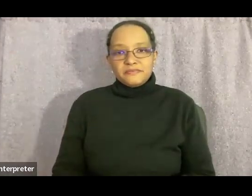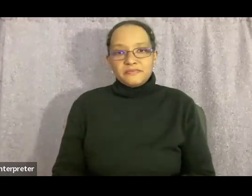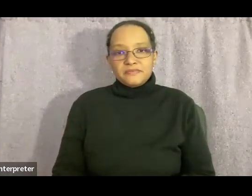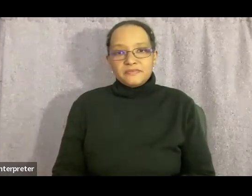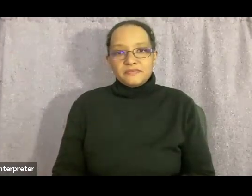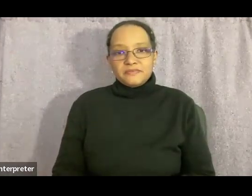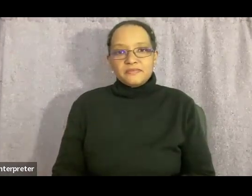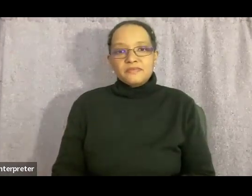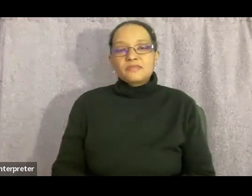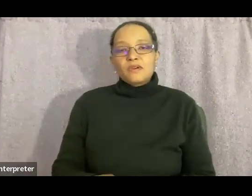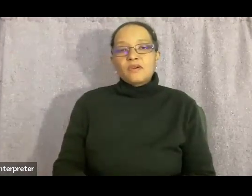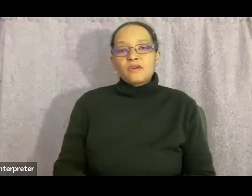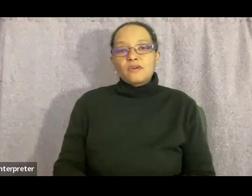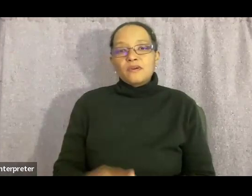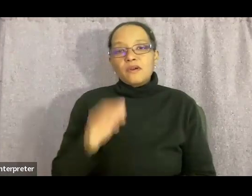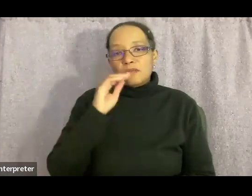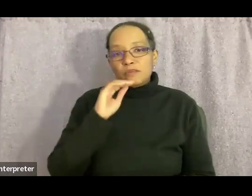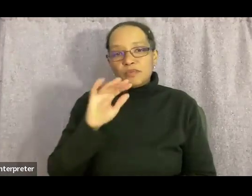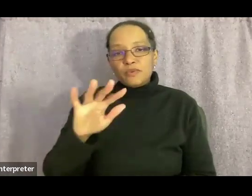Breathing out, squeeze.